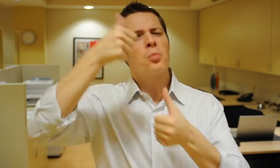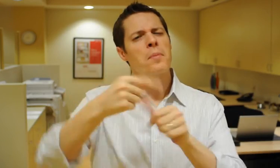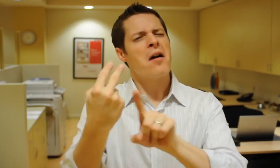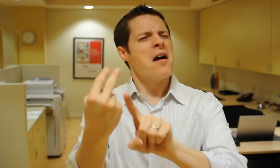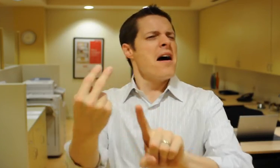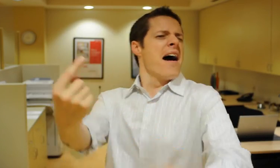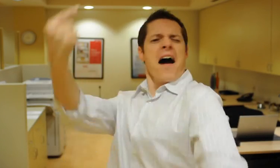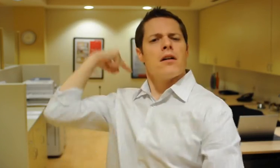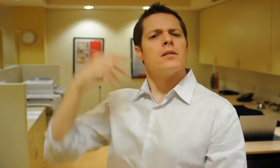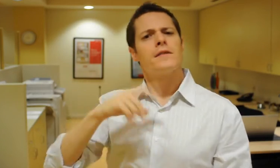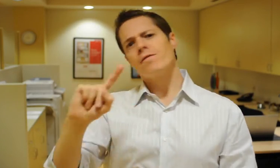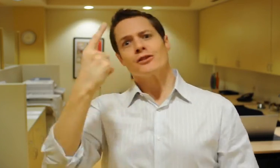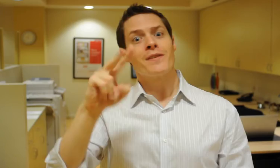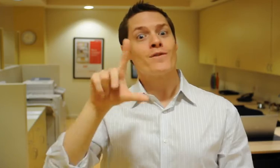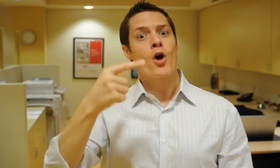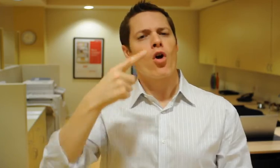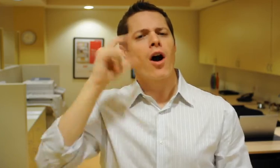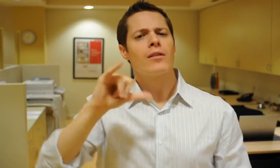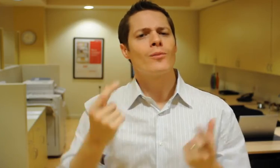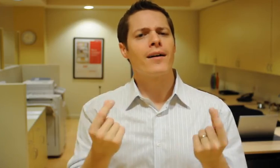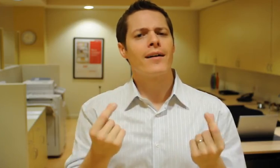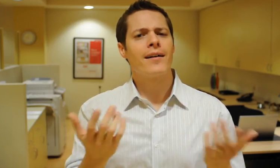Think way back to my earlier vlogs, what were they like?